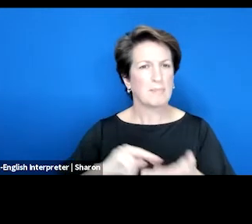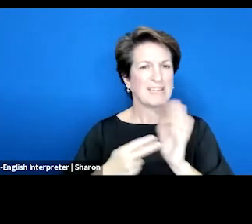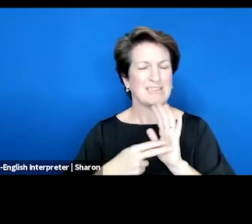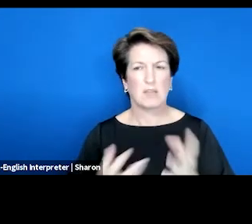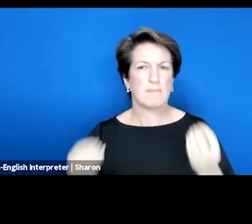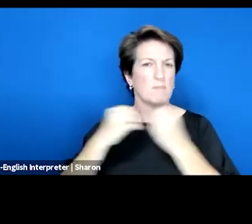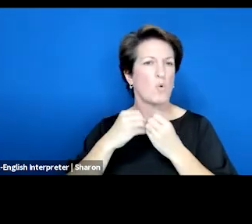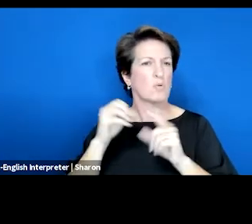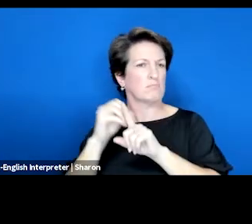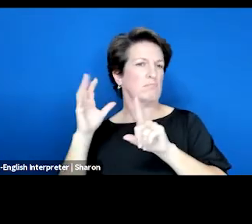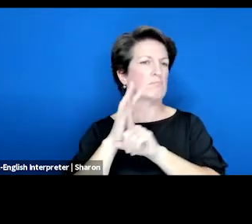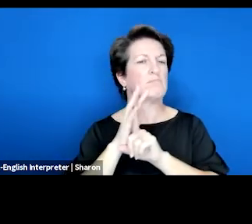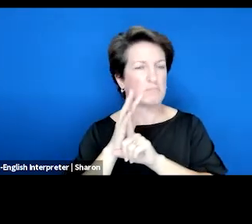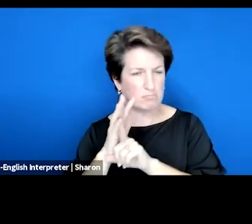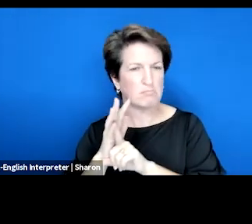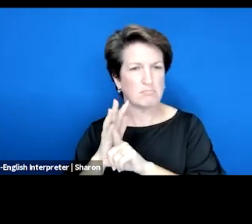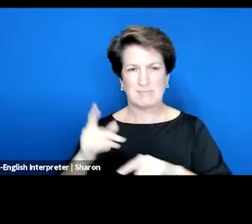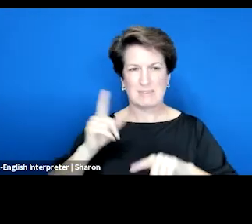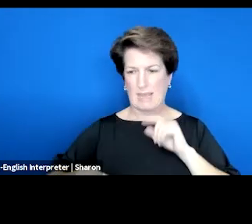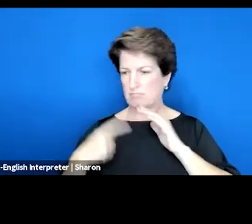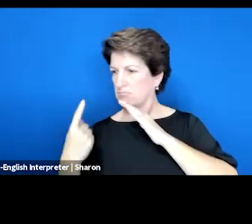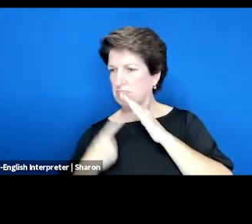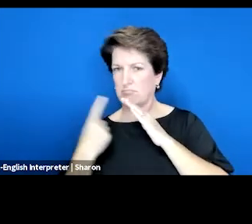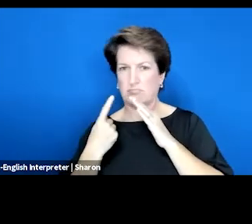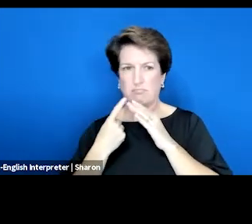supportive housing interact daily with attendance or PSW's , the same can be said for